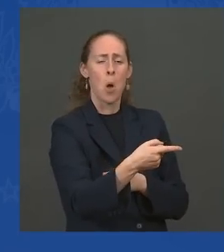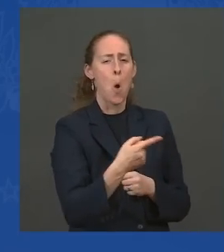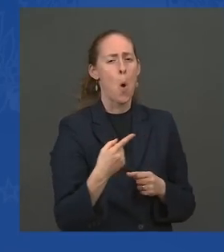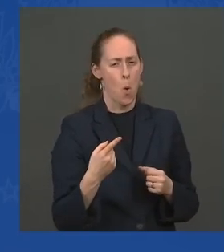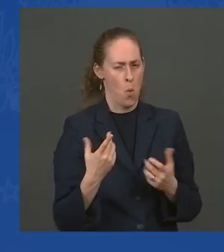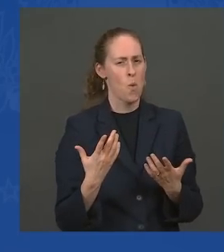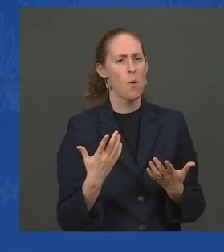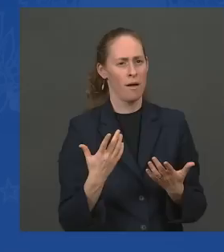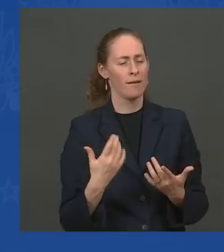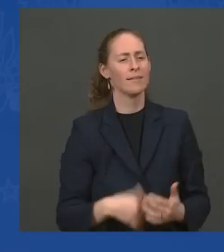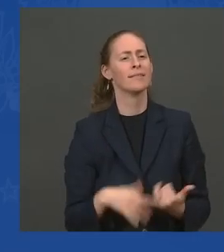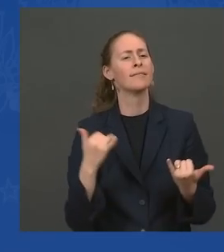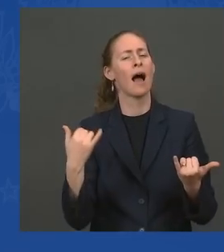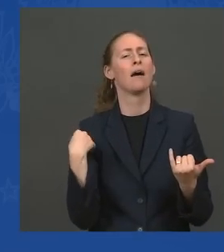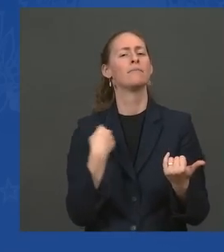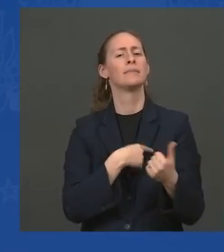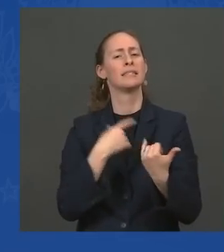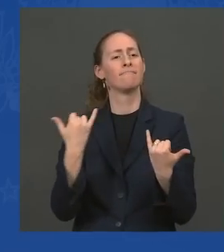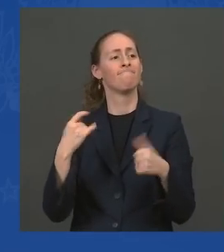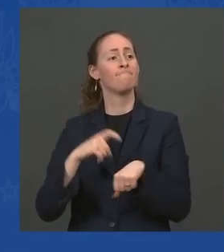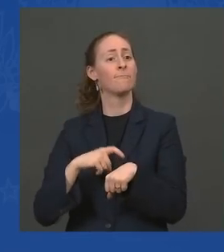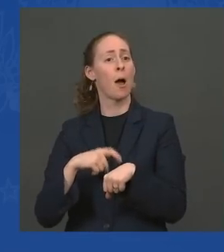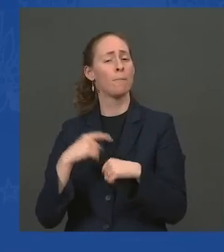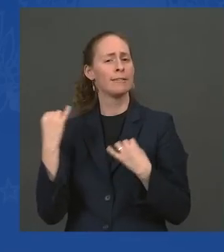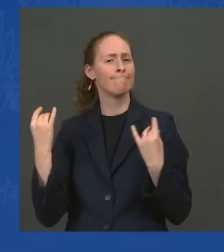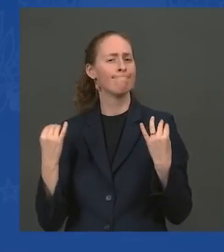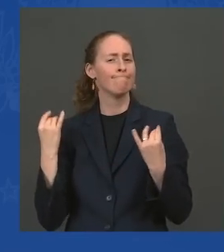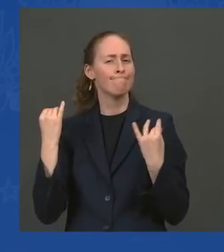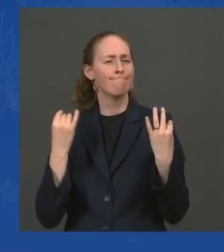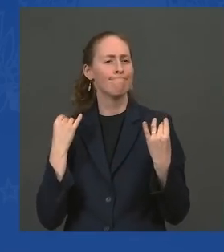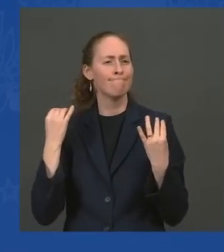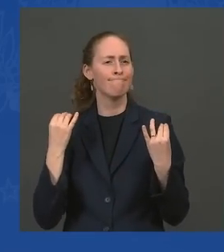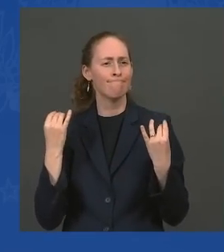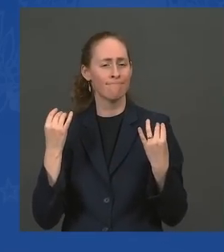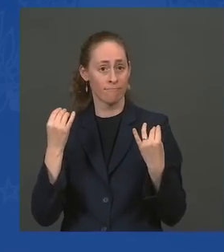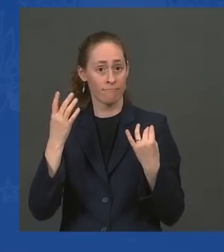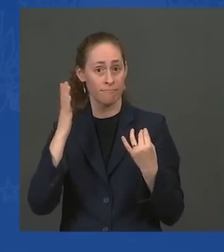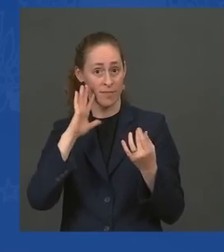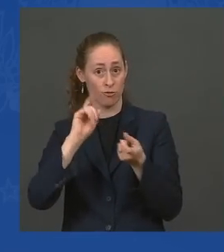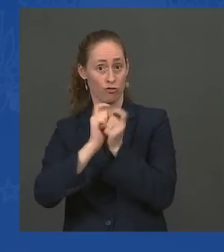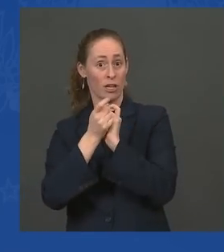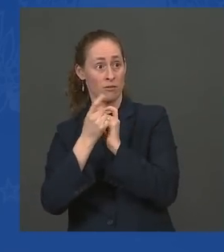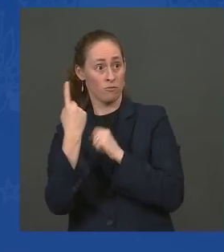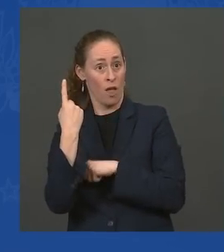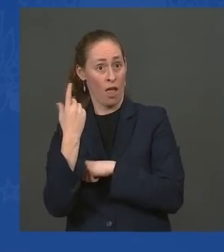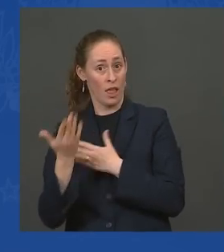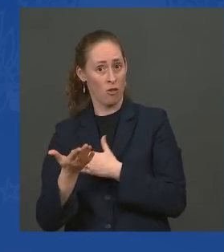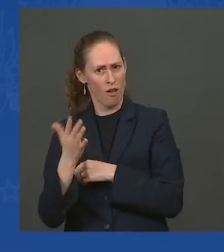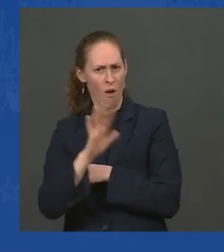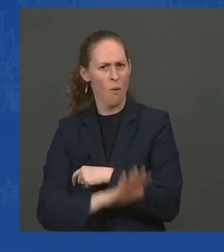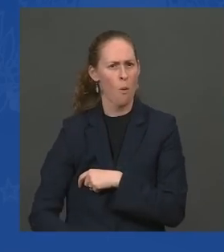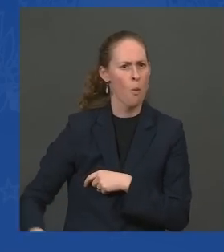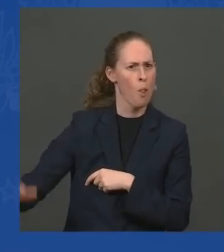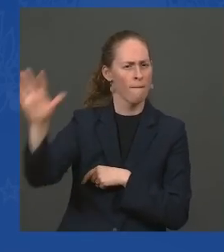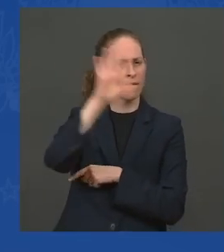Things are changing -- not just here, across the world. And the question is: How do we respond to it?